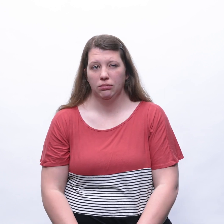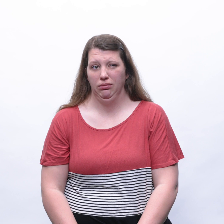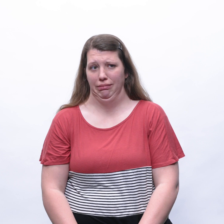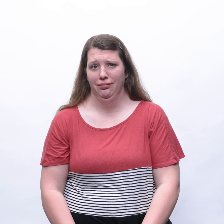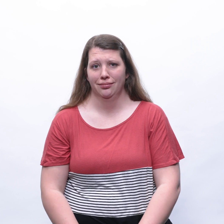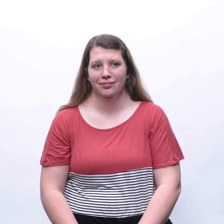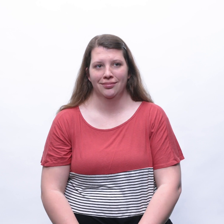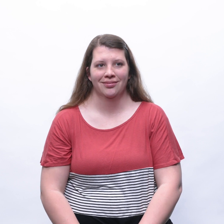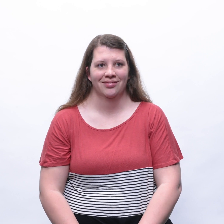And so I ended up being okay.